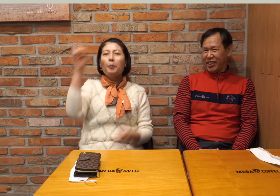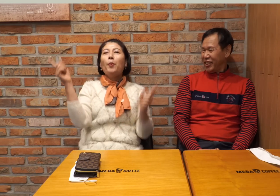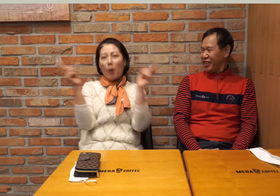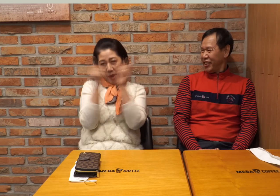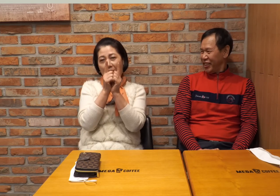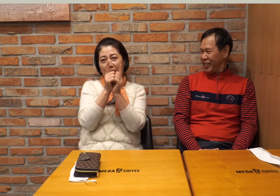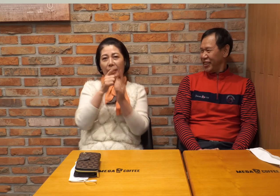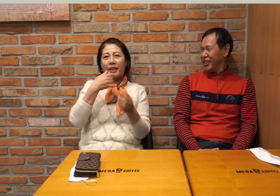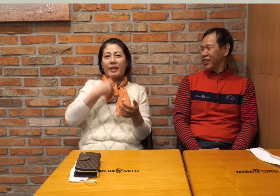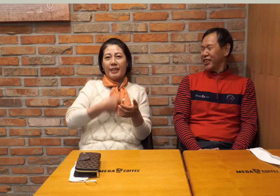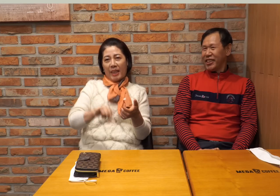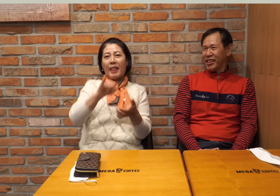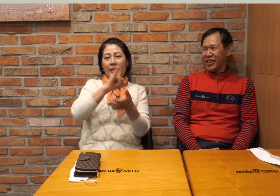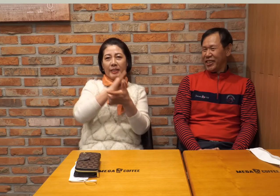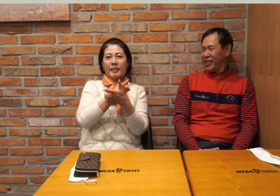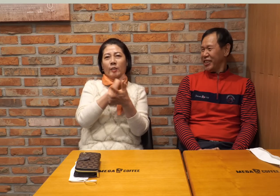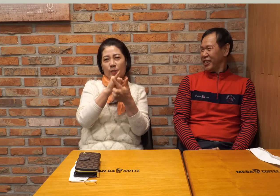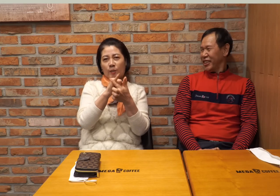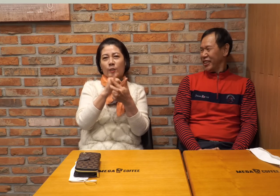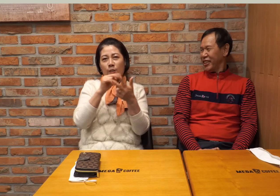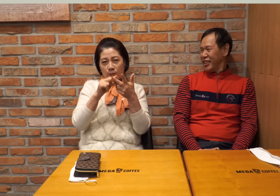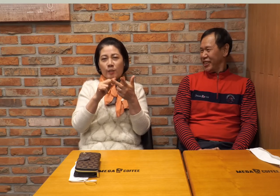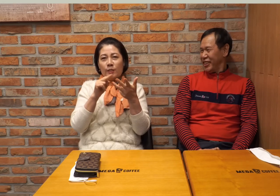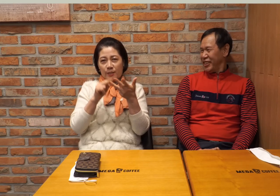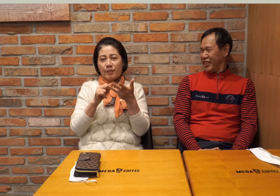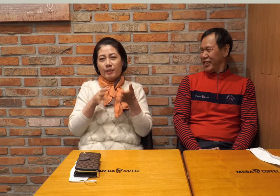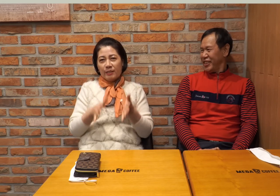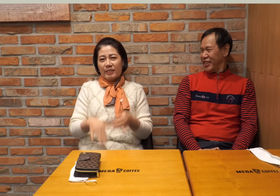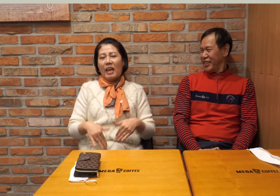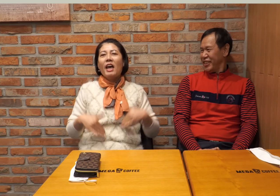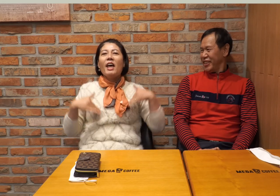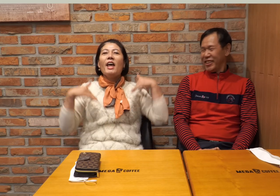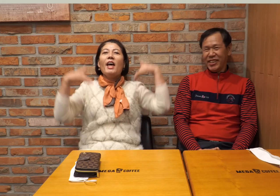I've had two daughters and two sons,